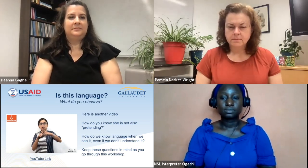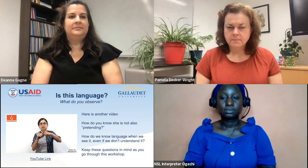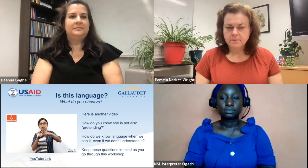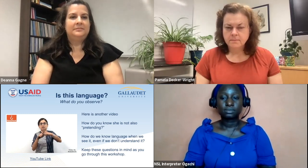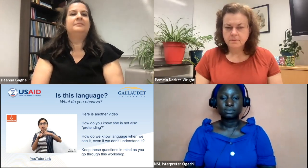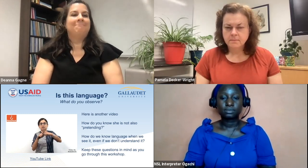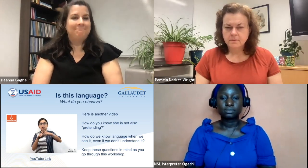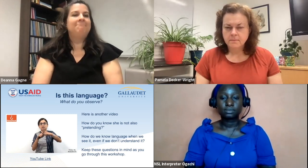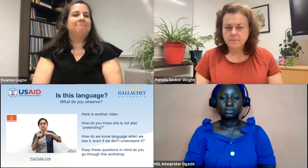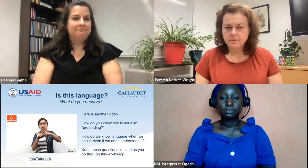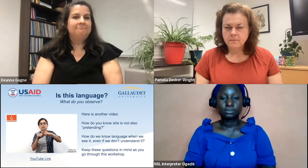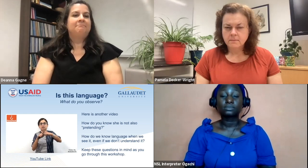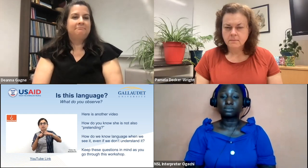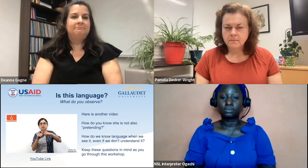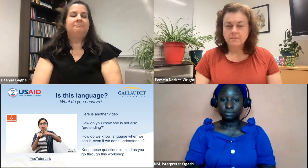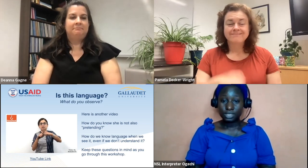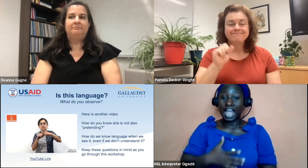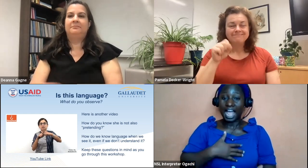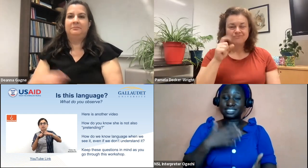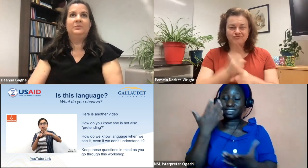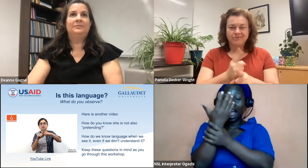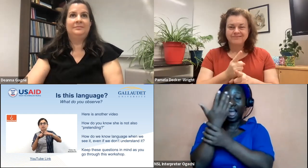to the first interpreter that example. I like to point something out.